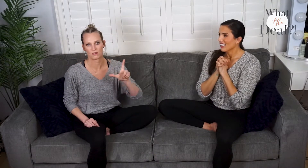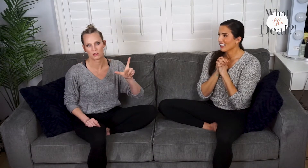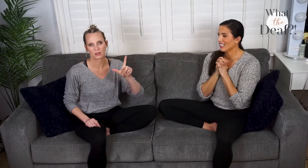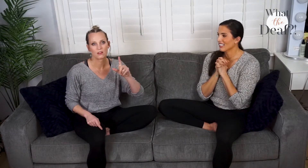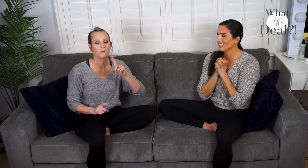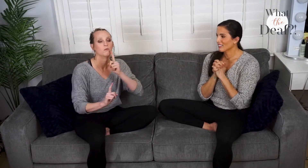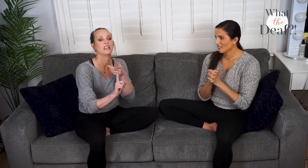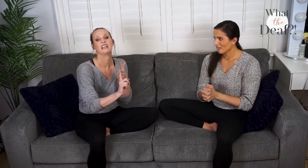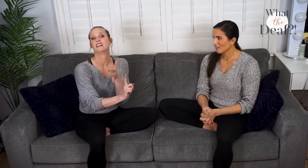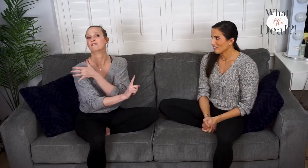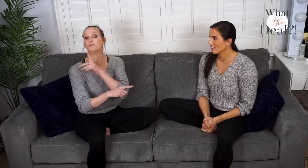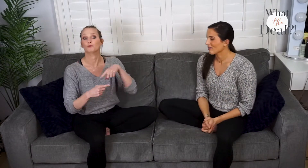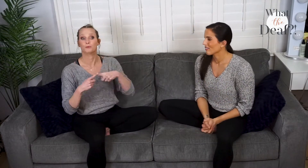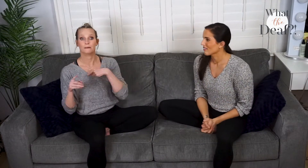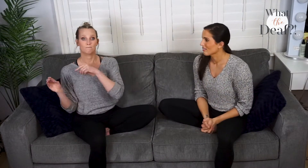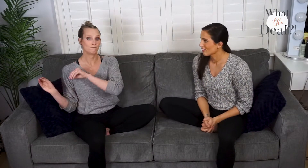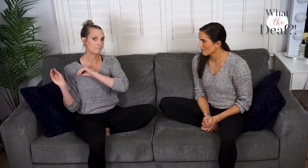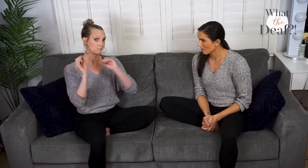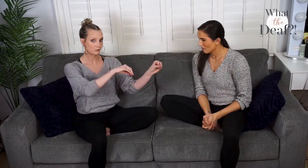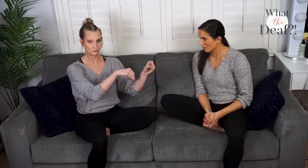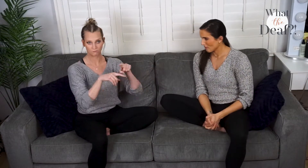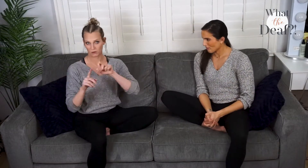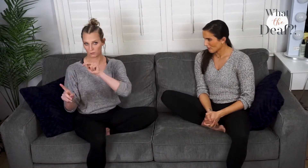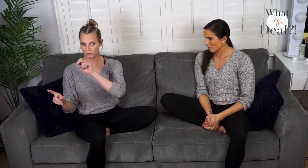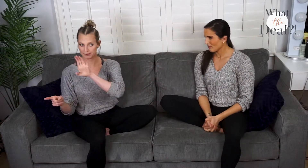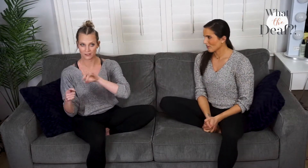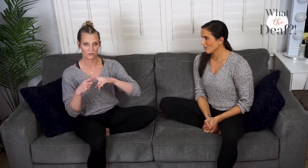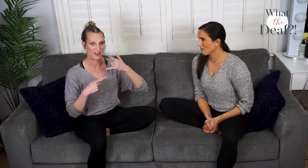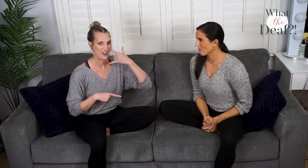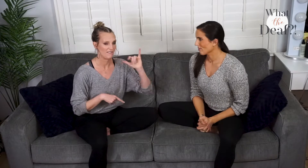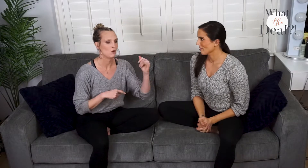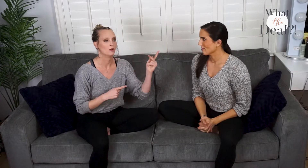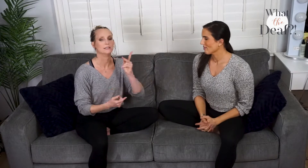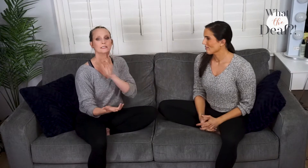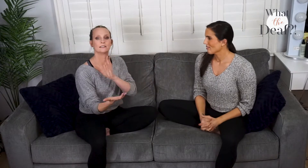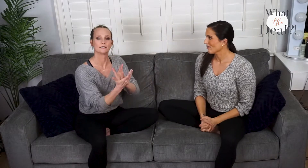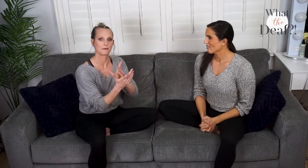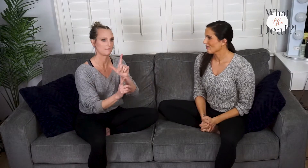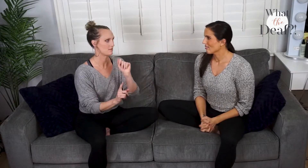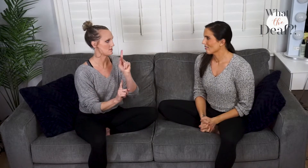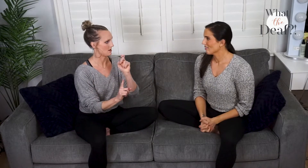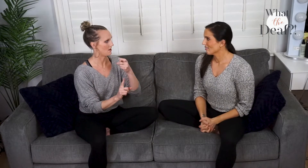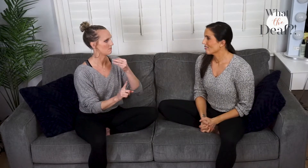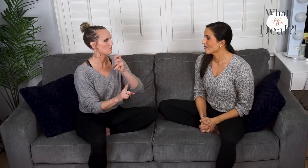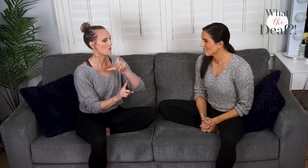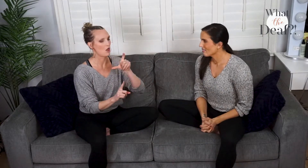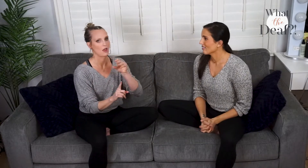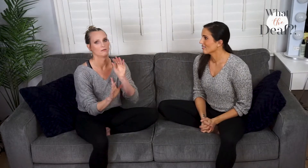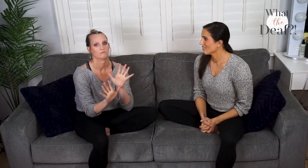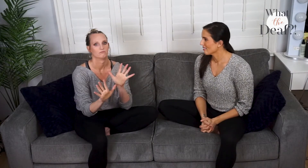Well, before this, when I was moving from Nebraska to California, we had stopped at Lake Powell on the way.